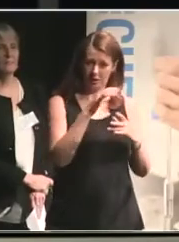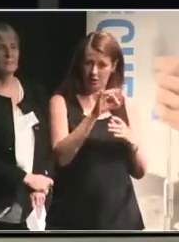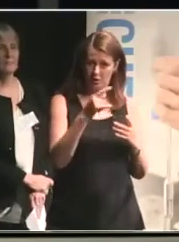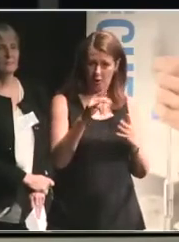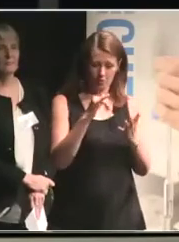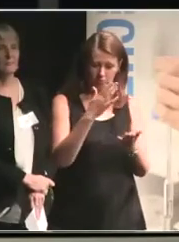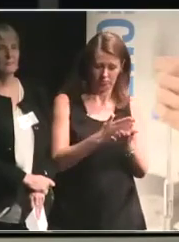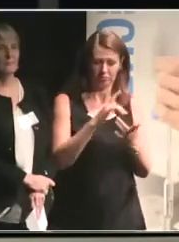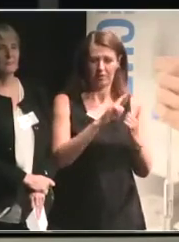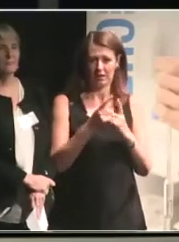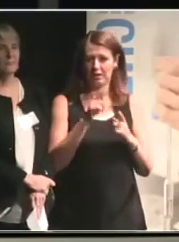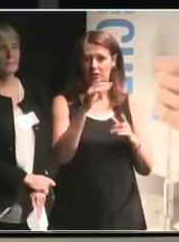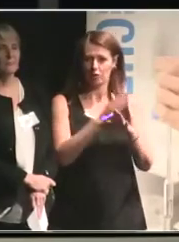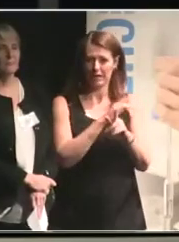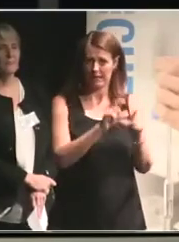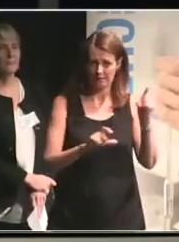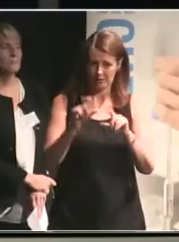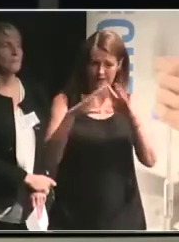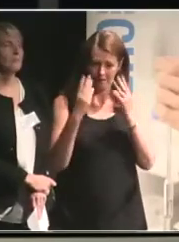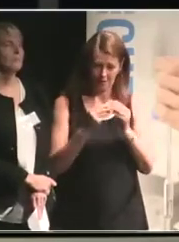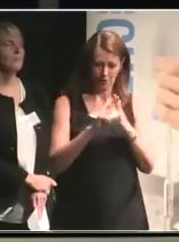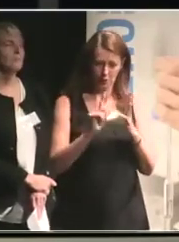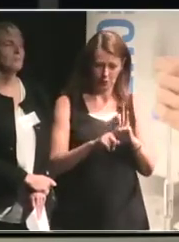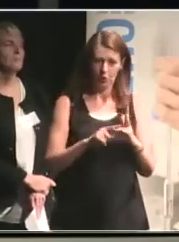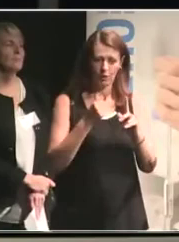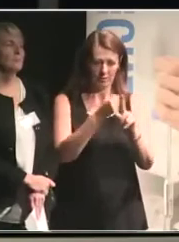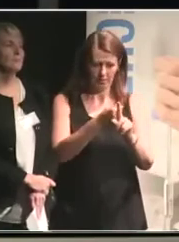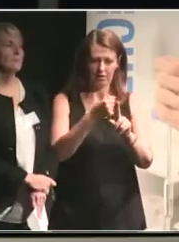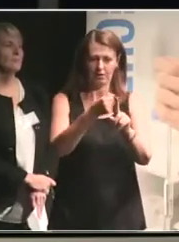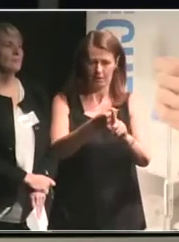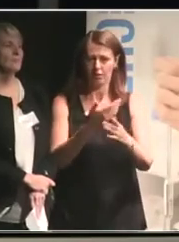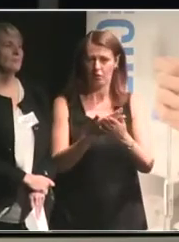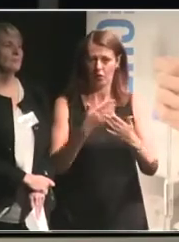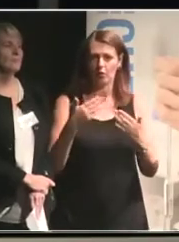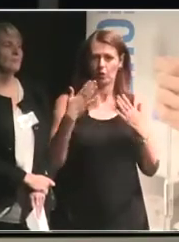chemistry. Everything we do with humans has impact on human health in the environment.